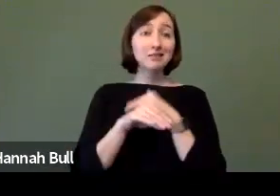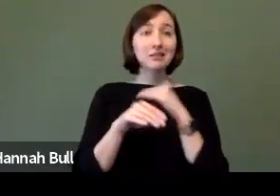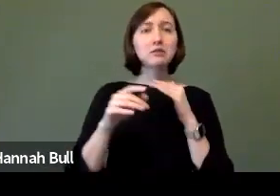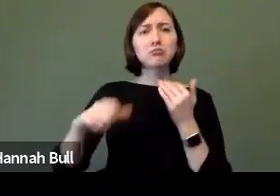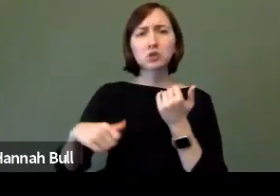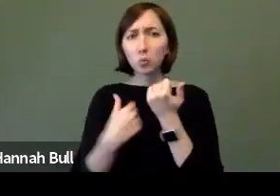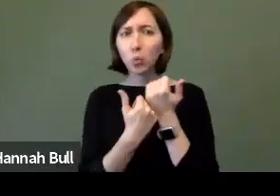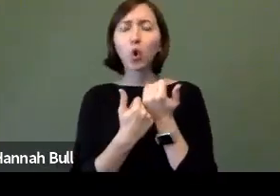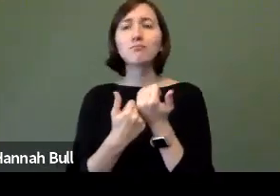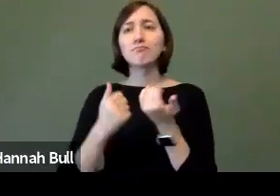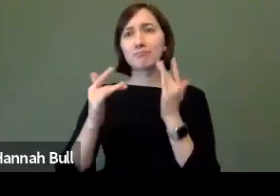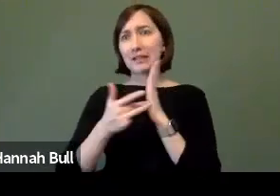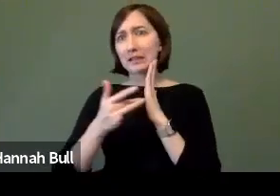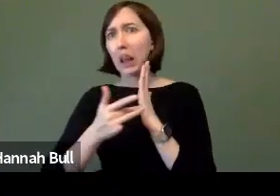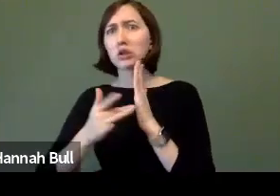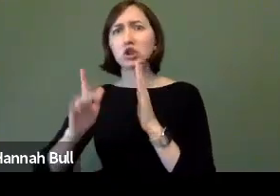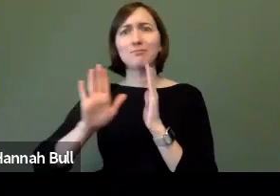to live in communities of their choice.